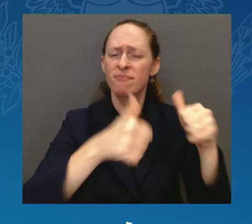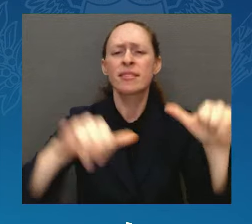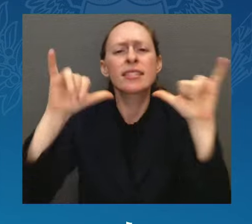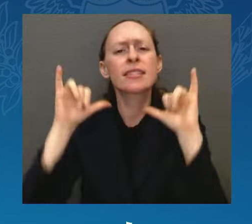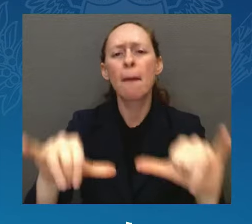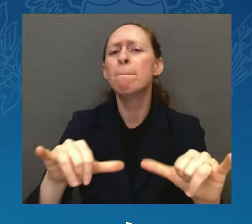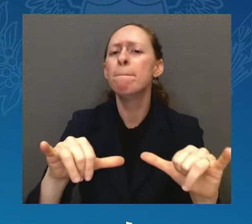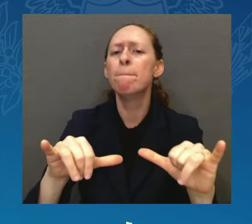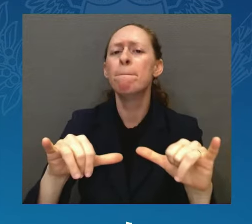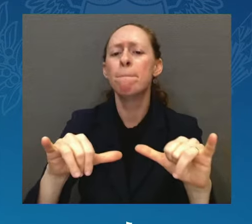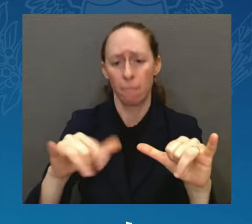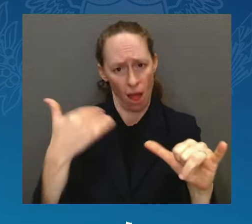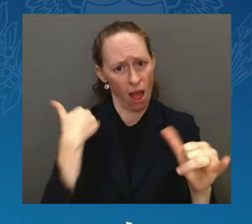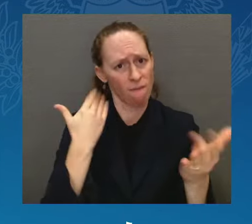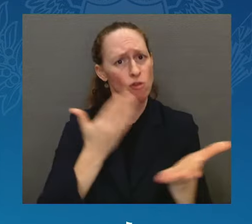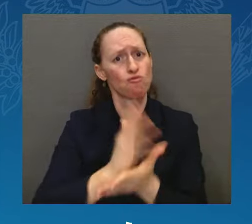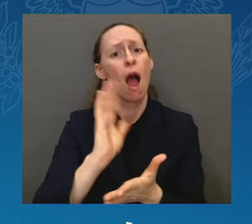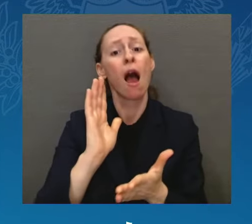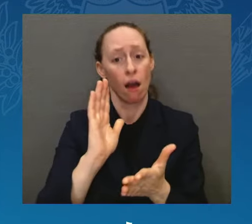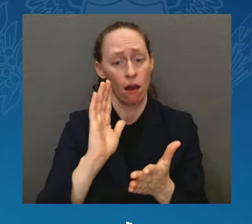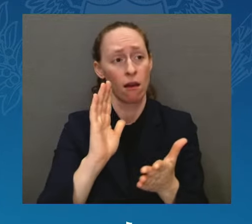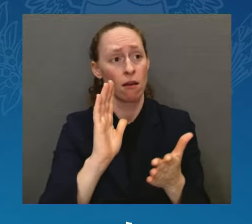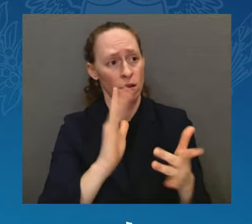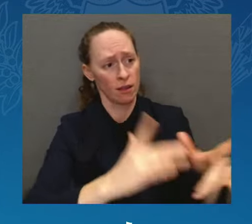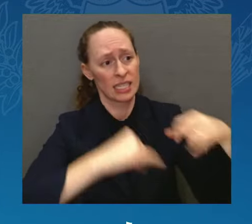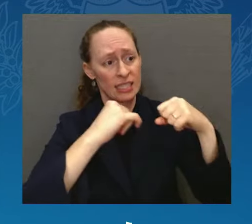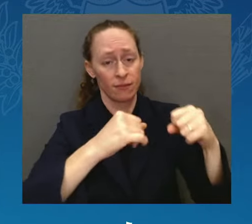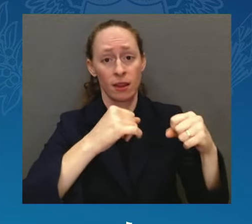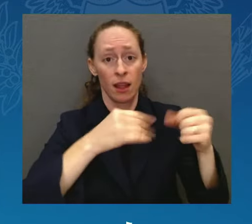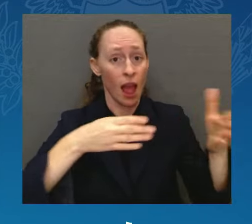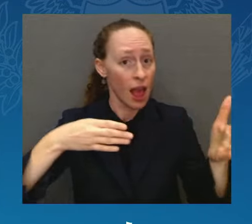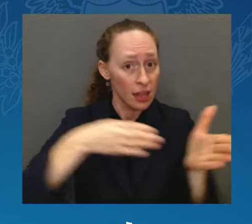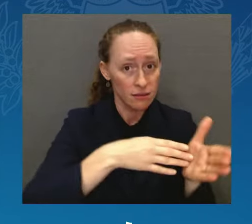And let us be clear: Terrorism is never justified.